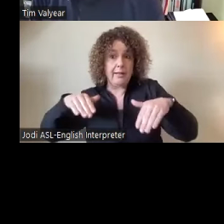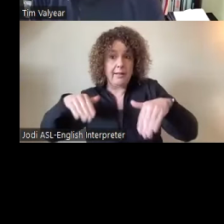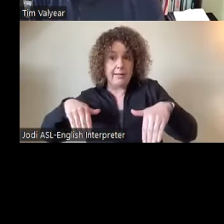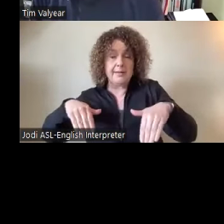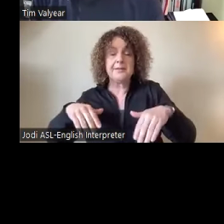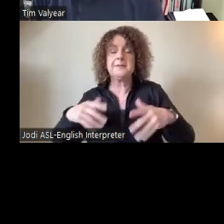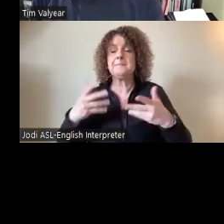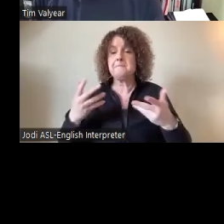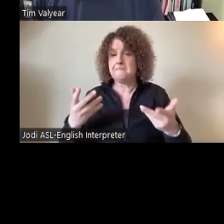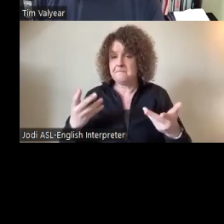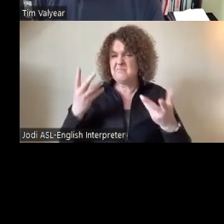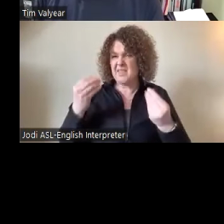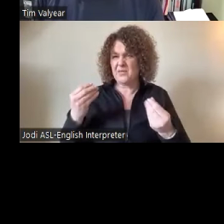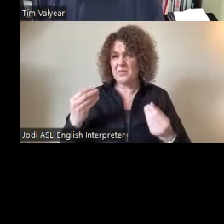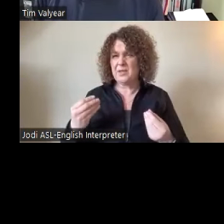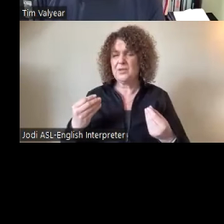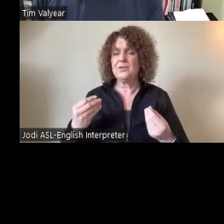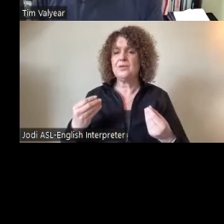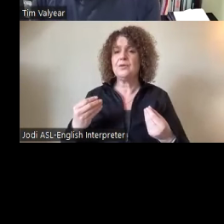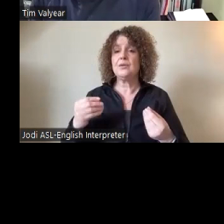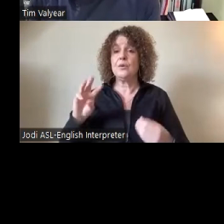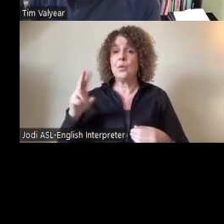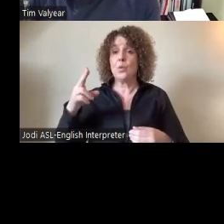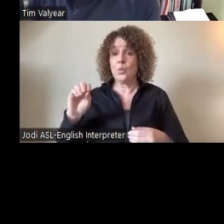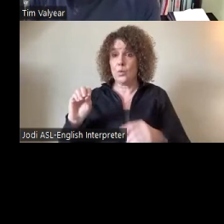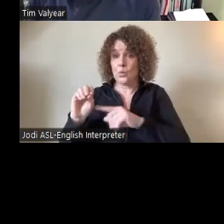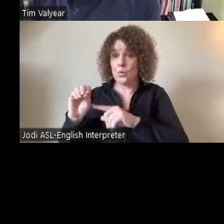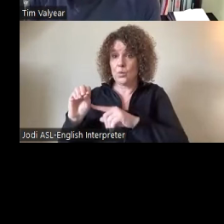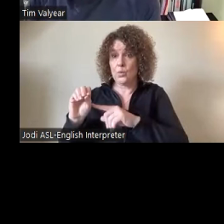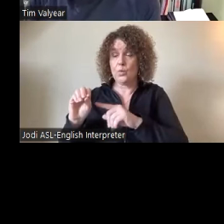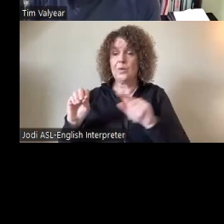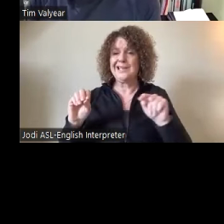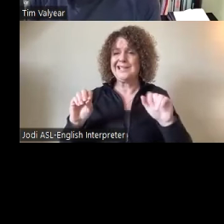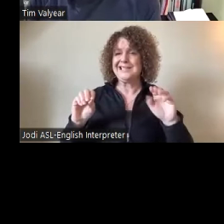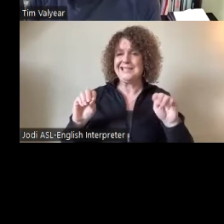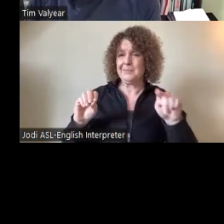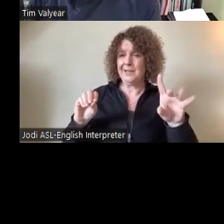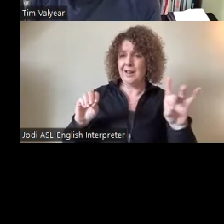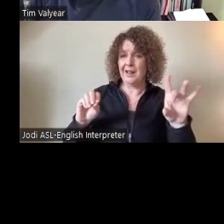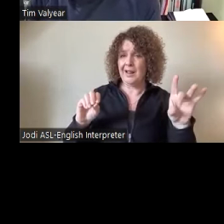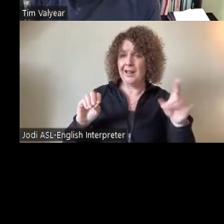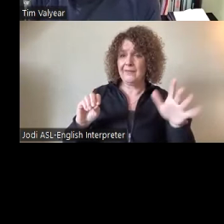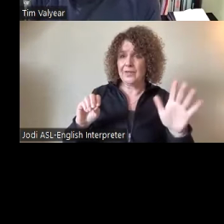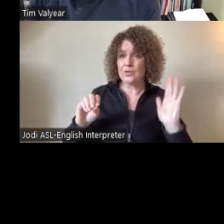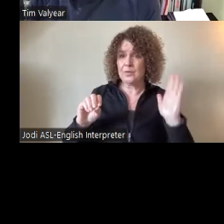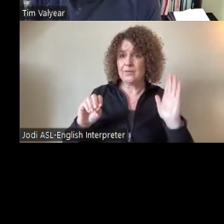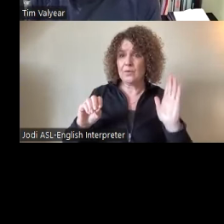about vaccine information and how to get a vaccine if